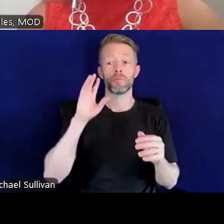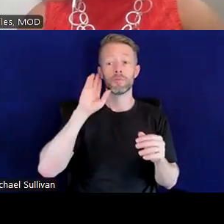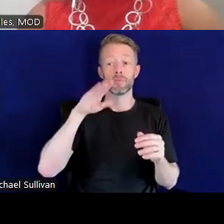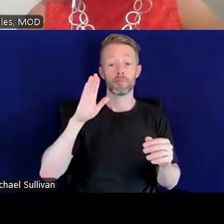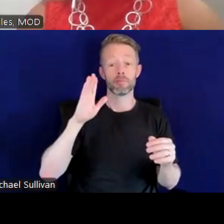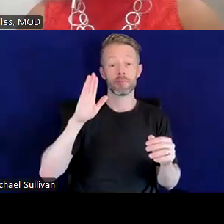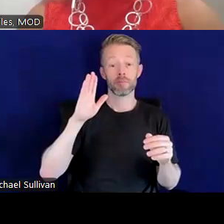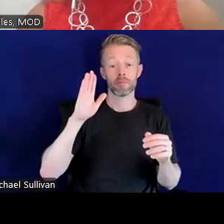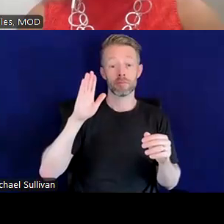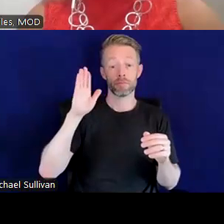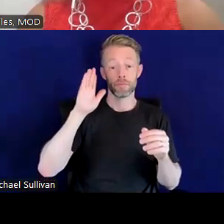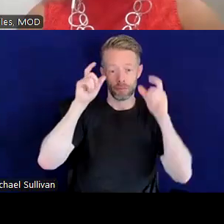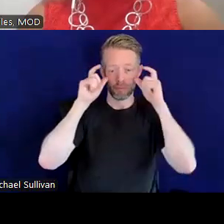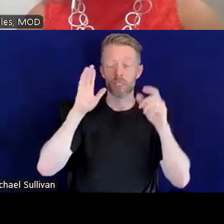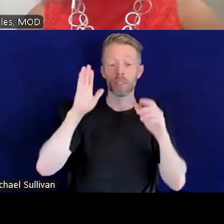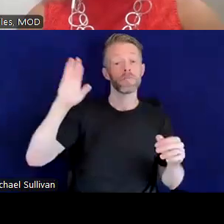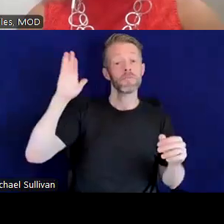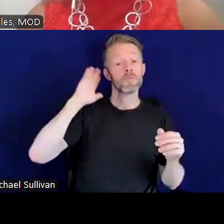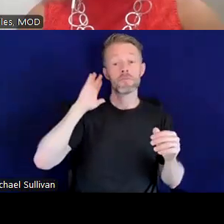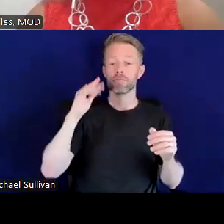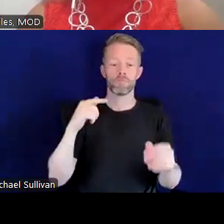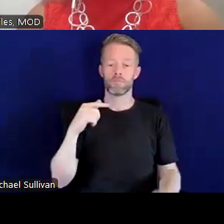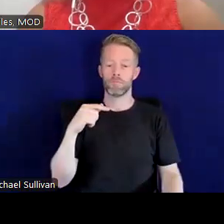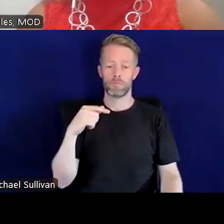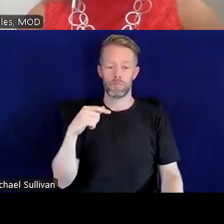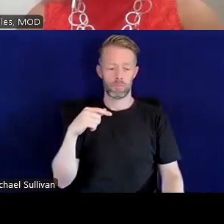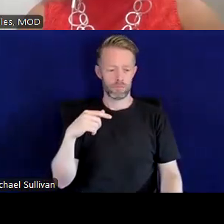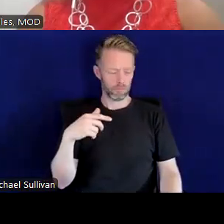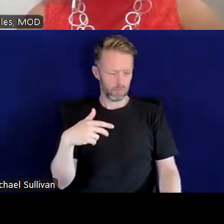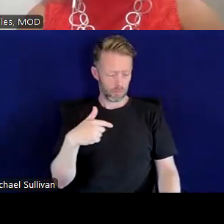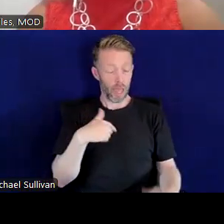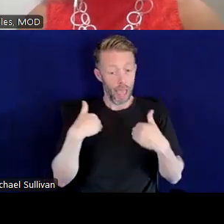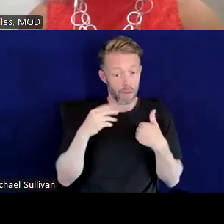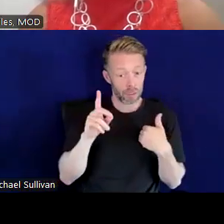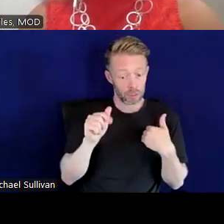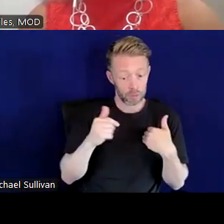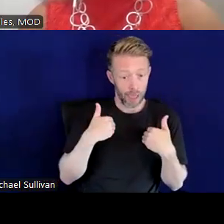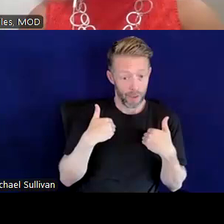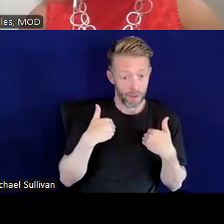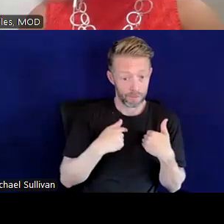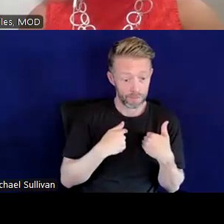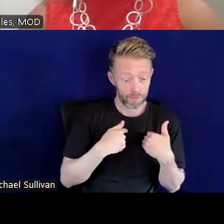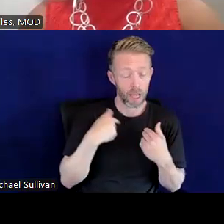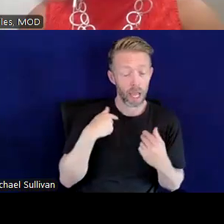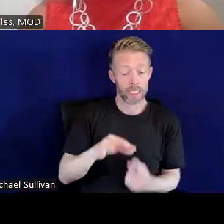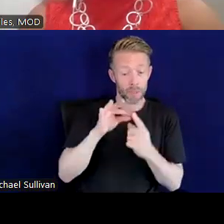So originally I never identified myself as a person with a disability despite having